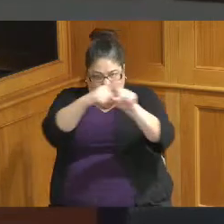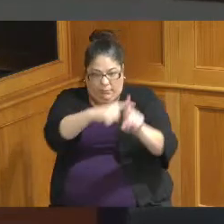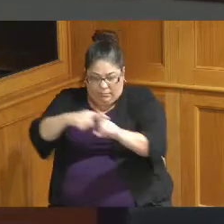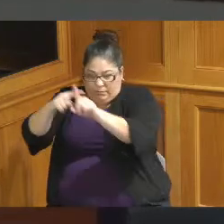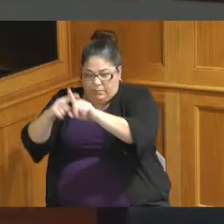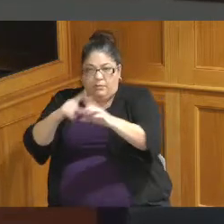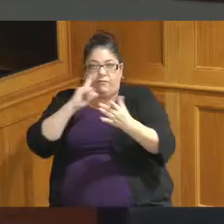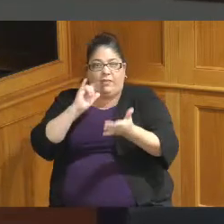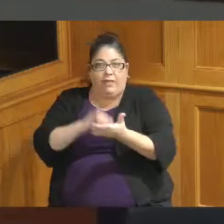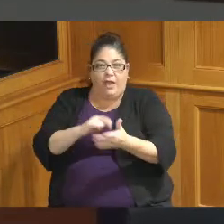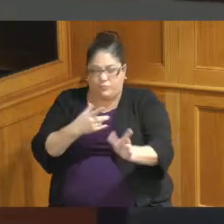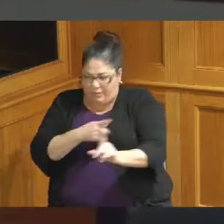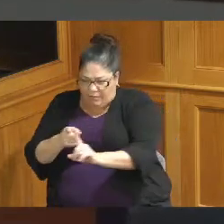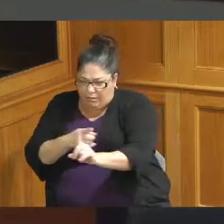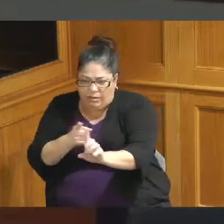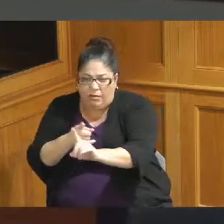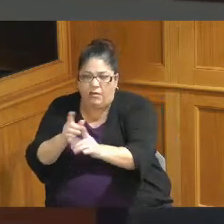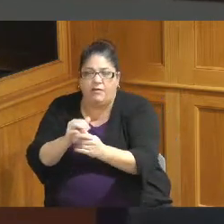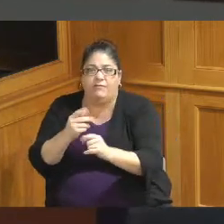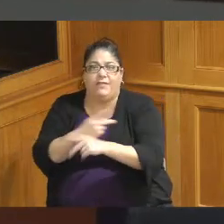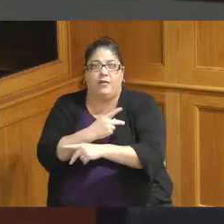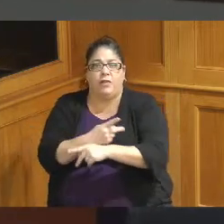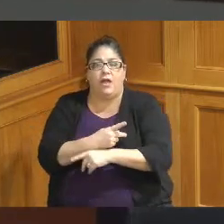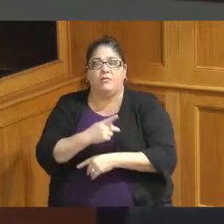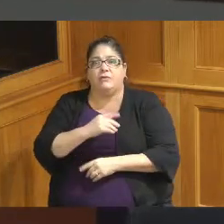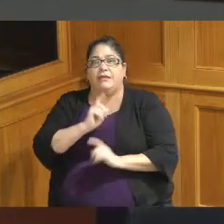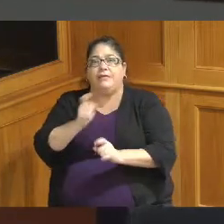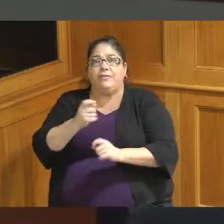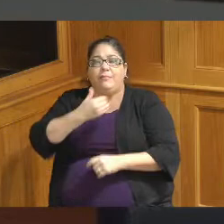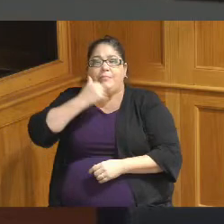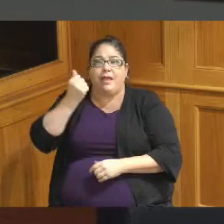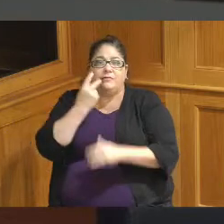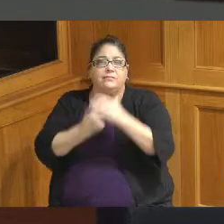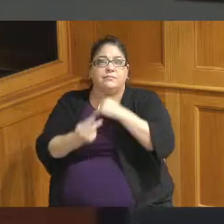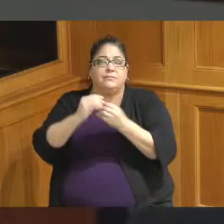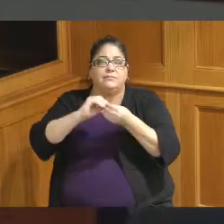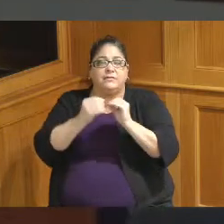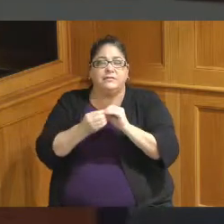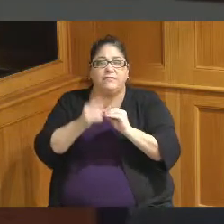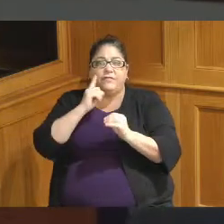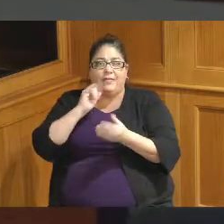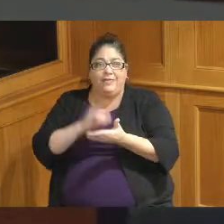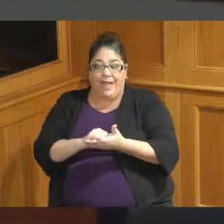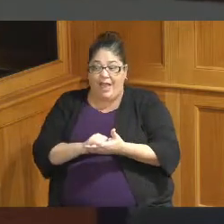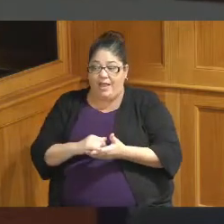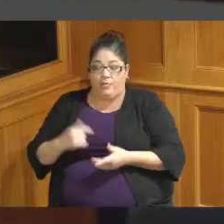direct question asked about well given the best projections and prognostications we have what do